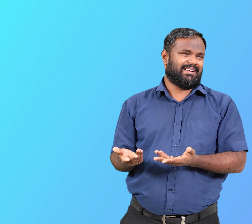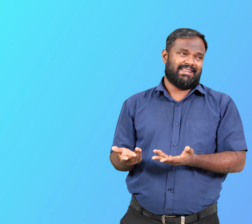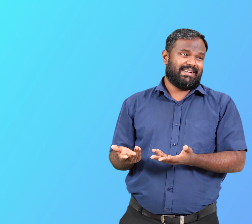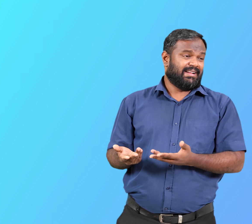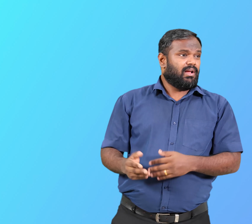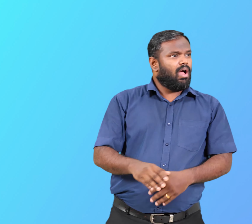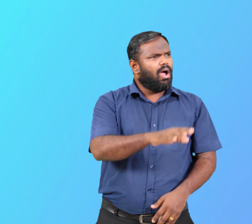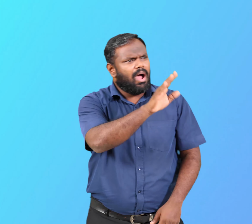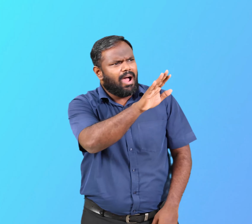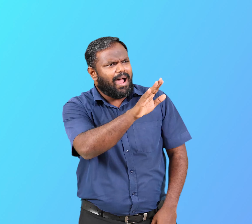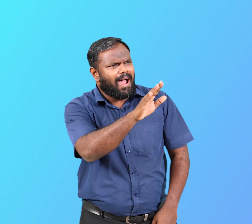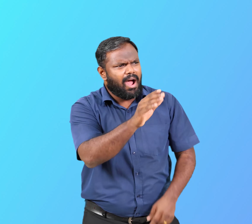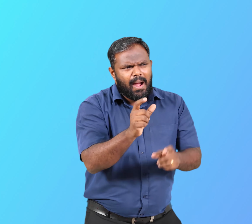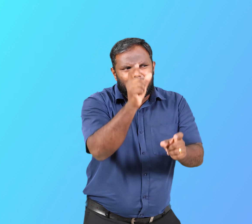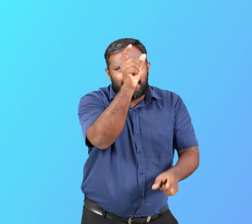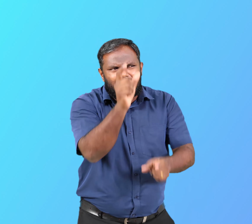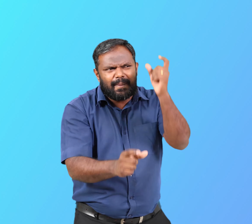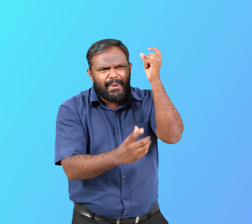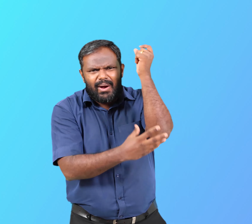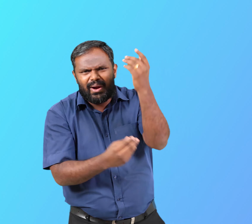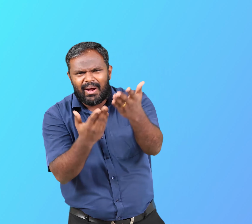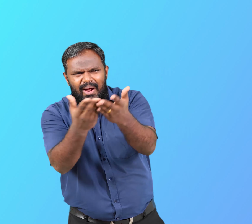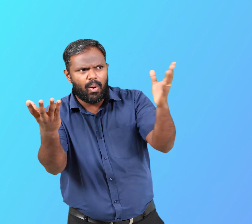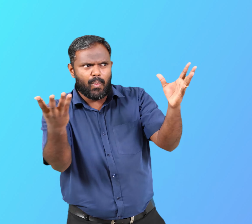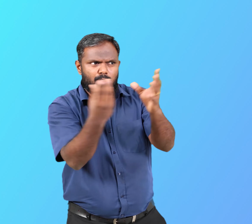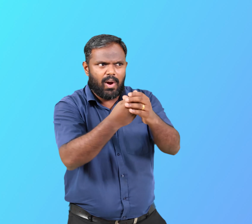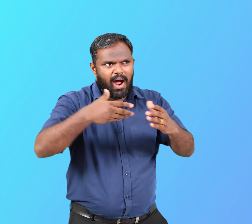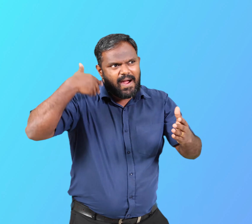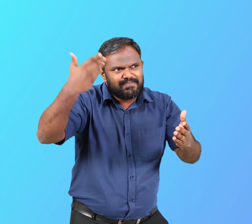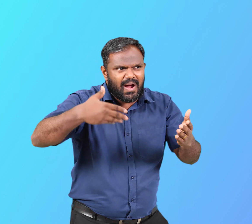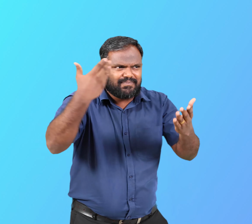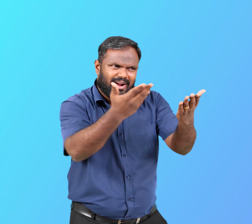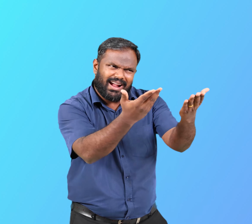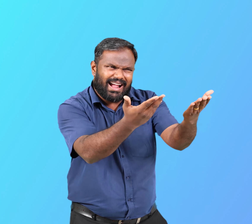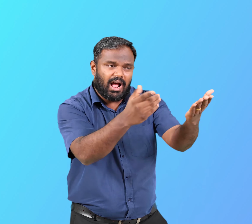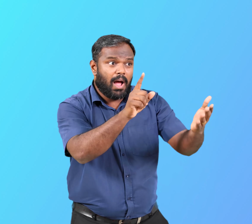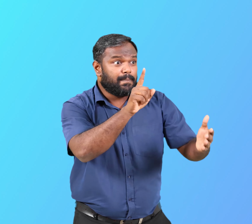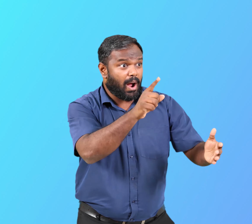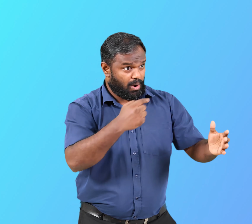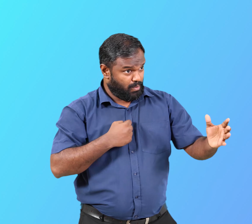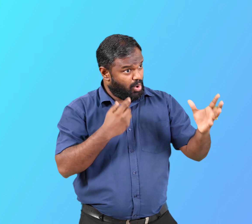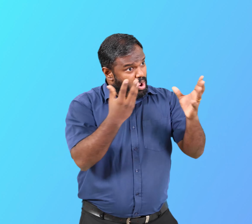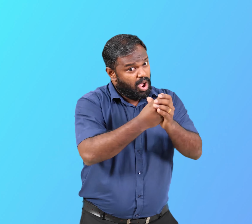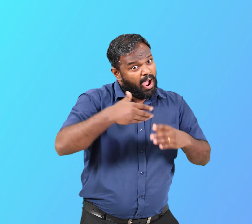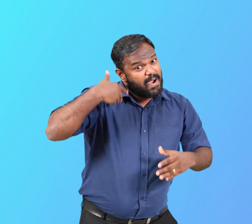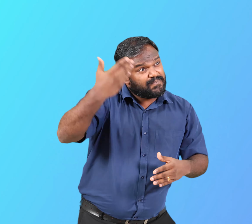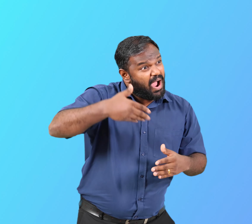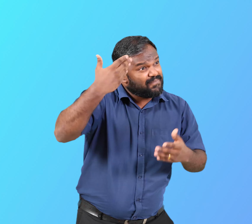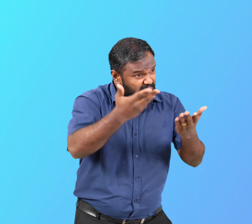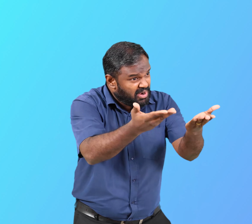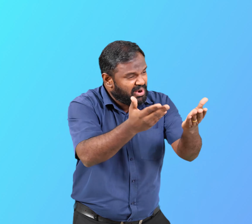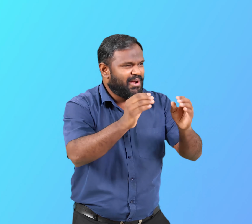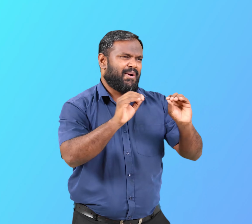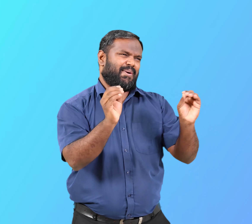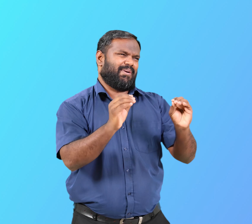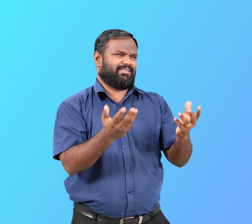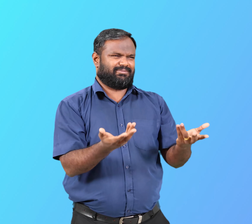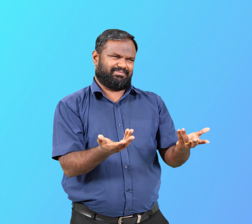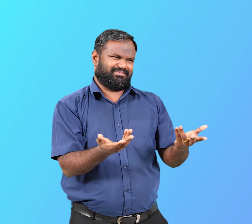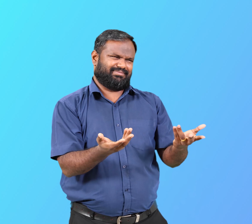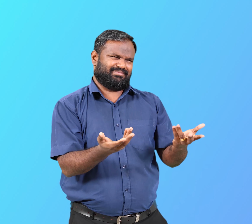If you want to help the poor, they are always nearby. But you will not always have me.